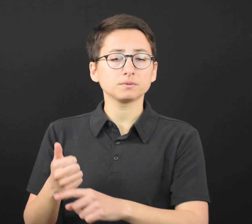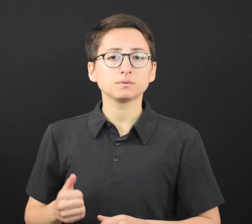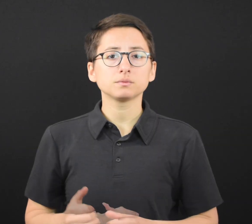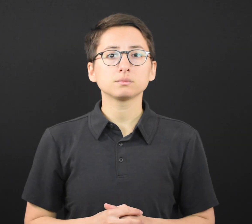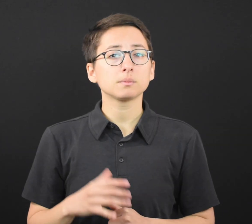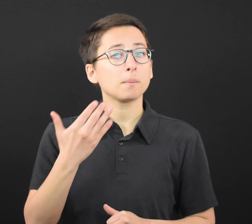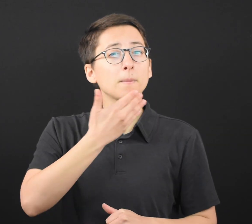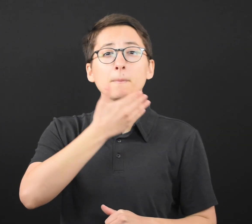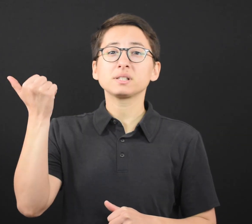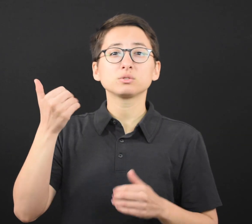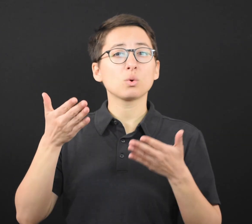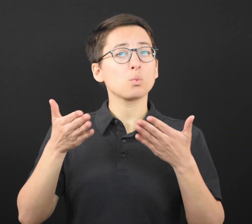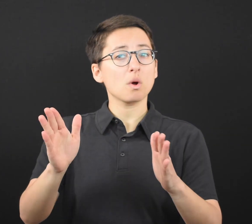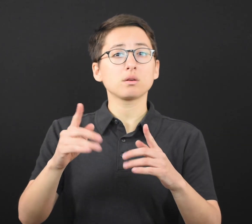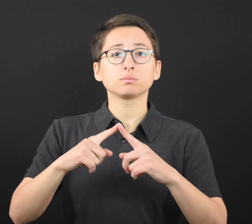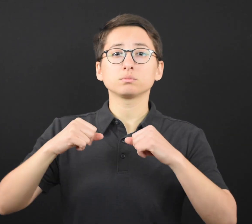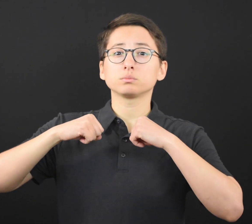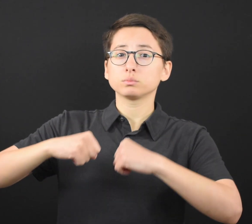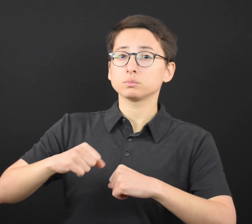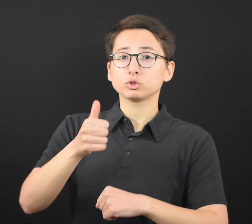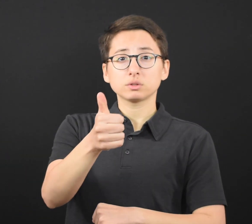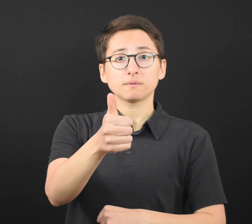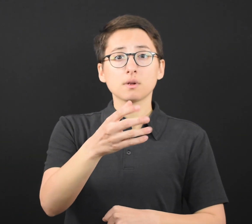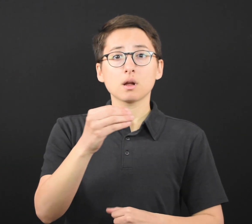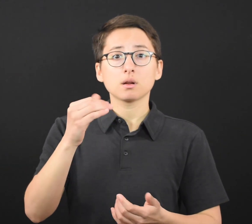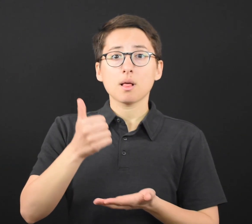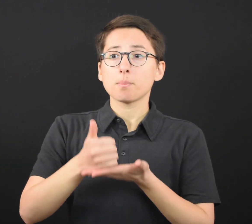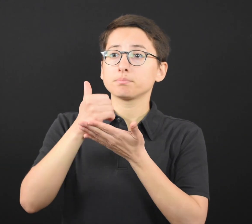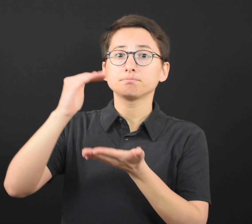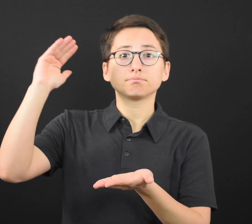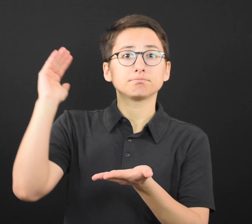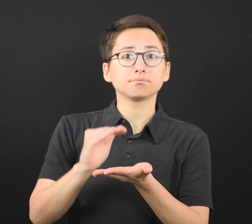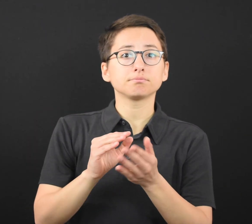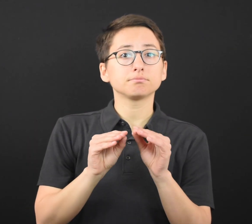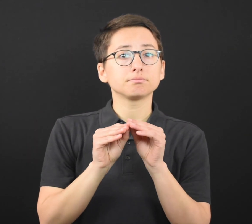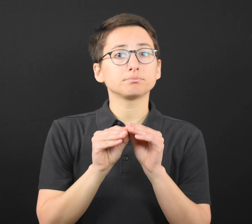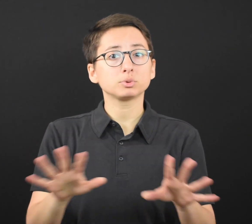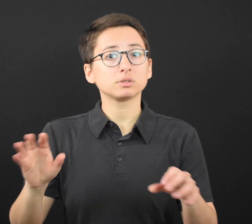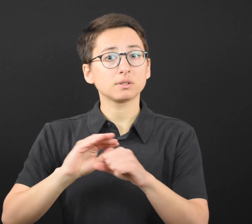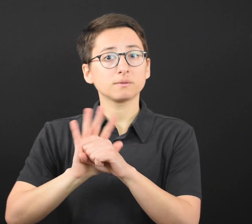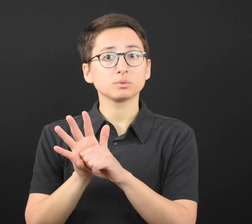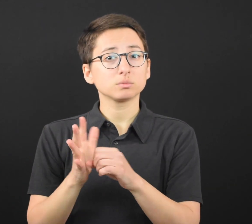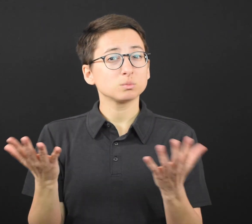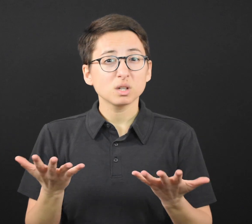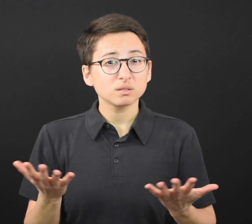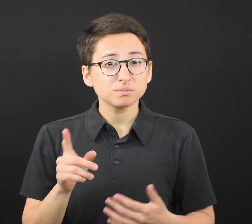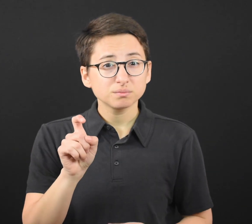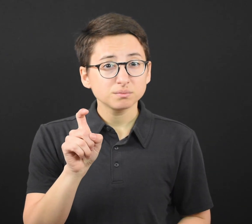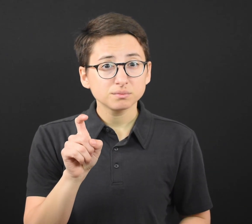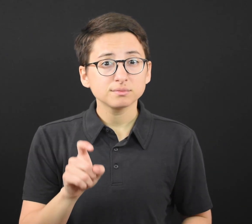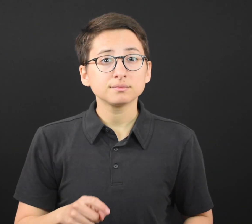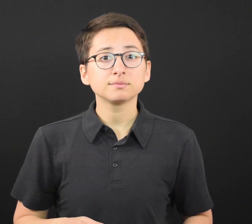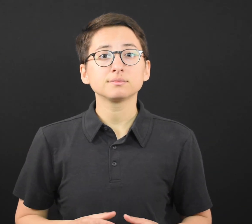The best ways to protect yourself and to help reduce the spread of COVID-19 are to: